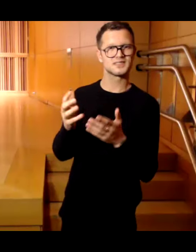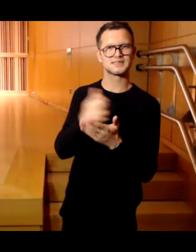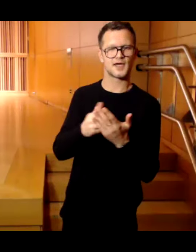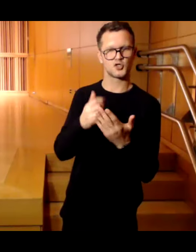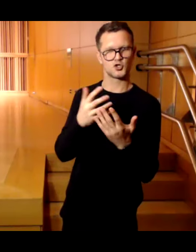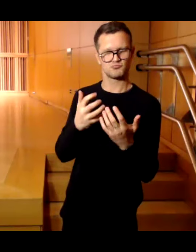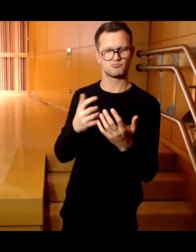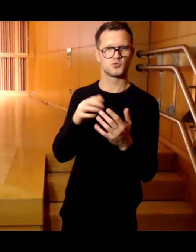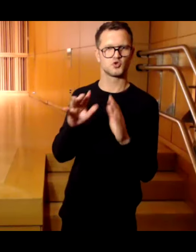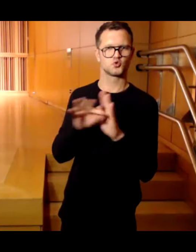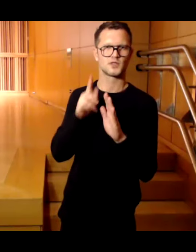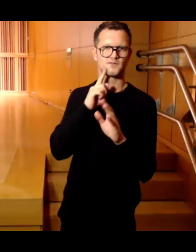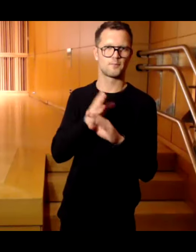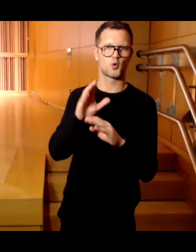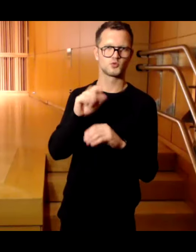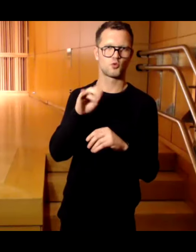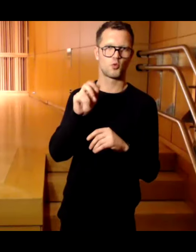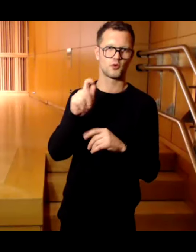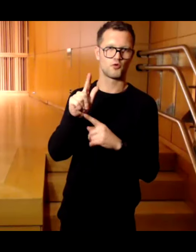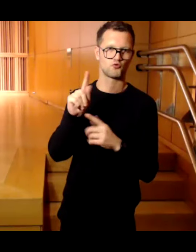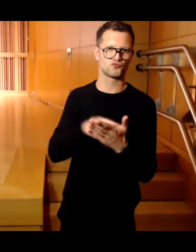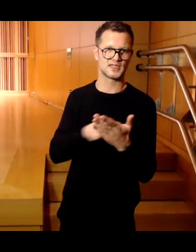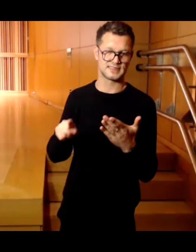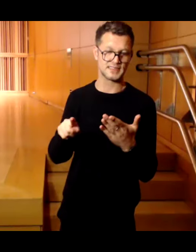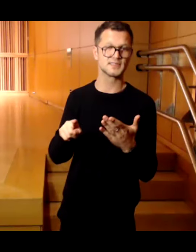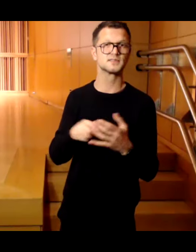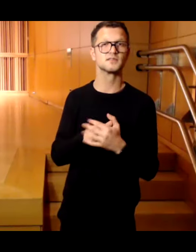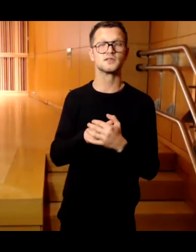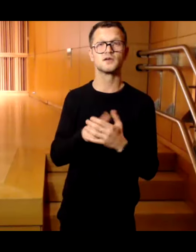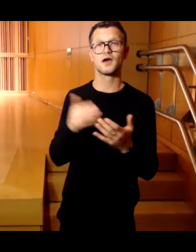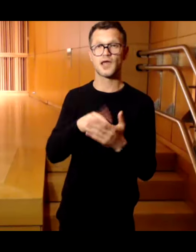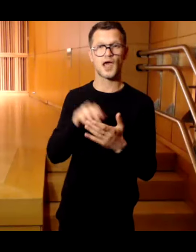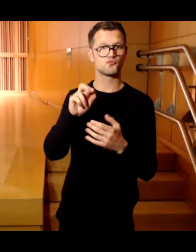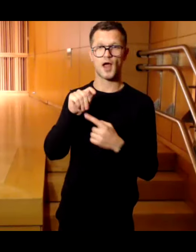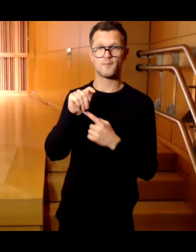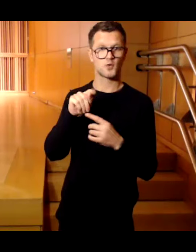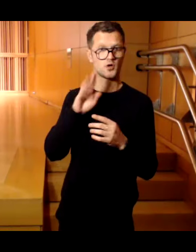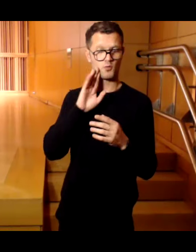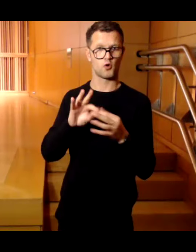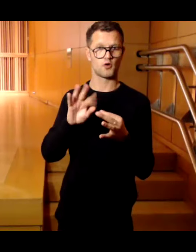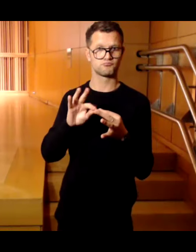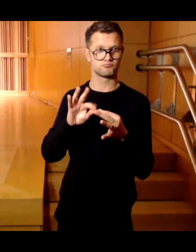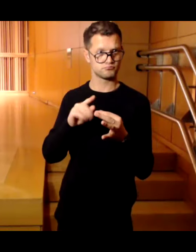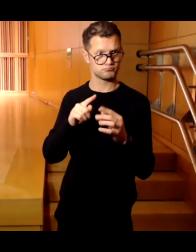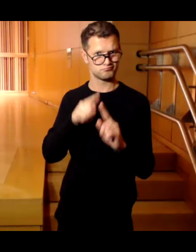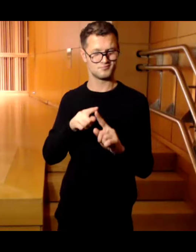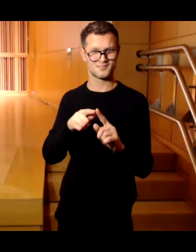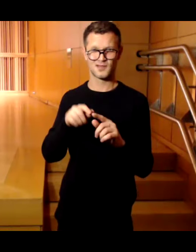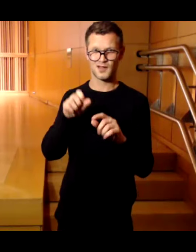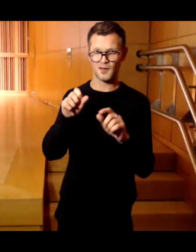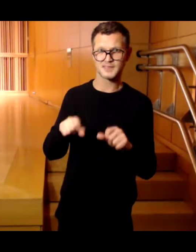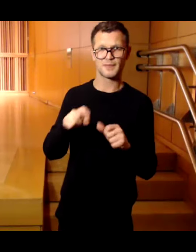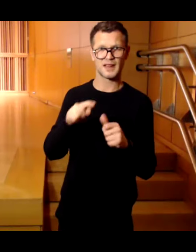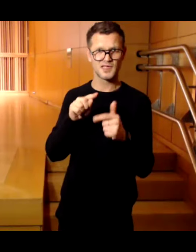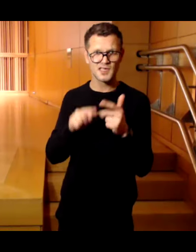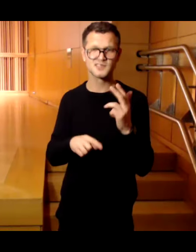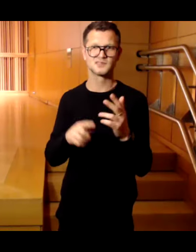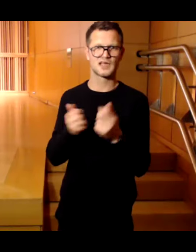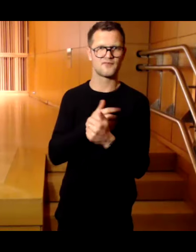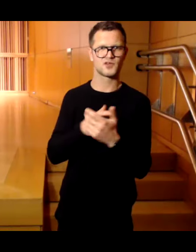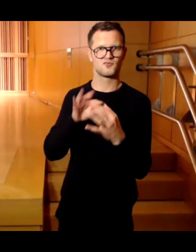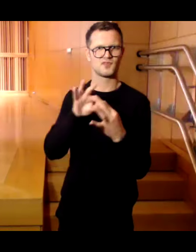of the nation and nationalism. Robert, I would argue, inaugurated the possibilities entailed in studying Black American literature as.